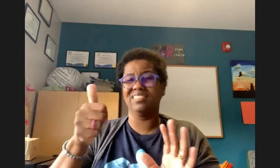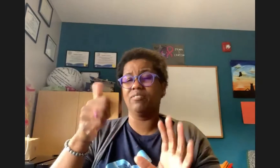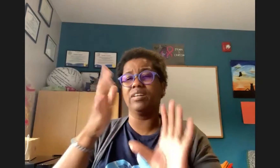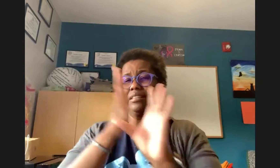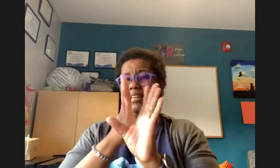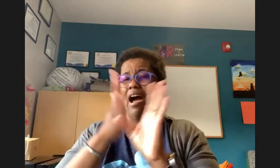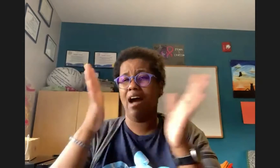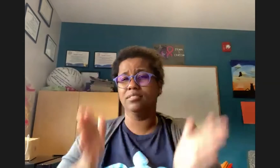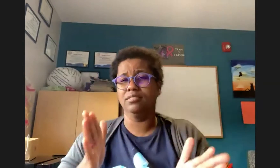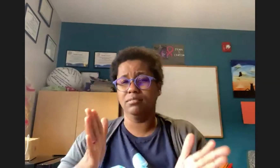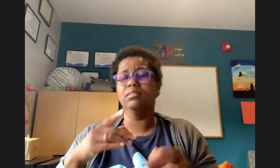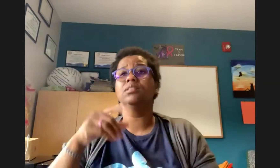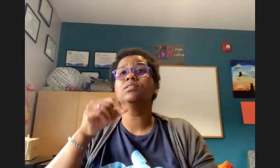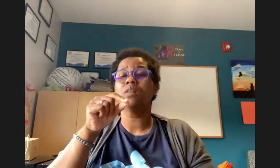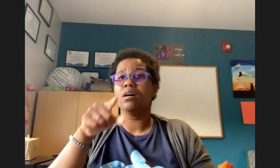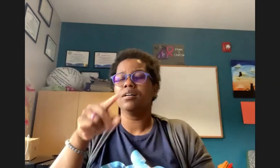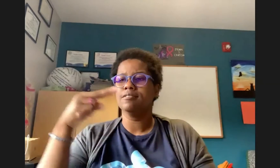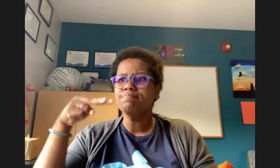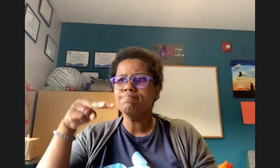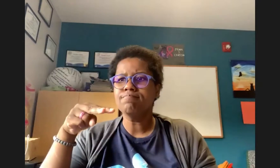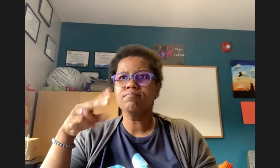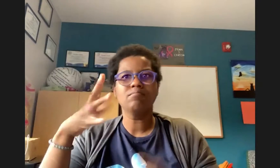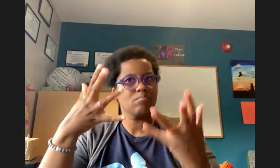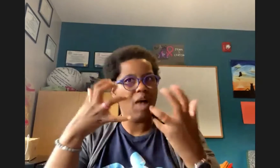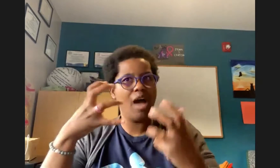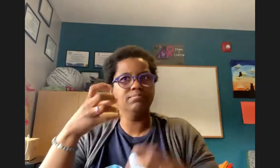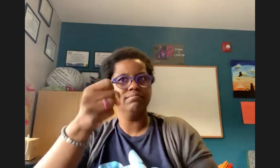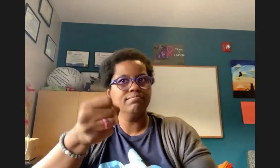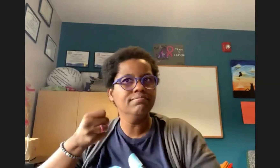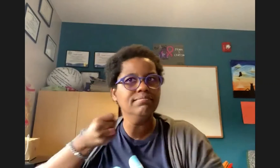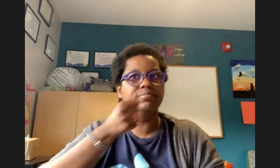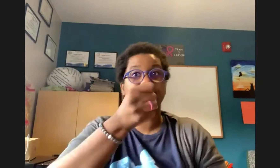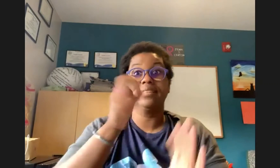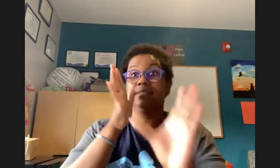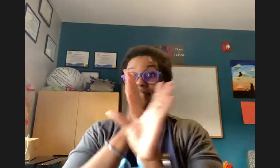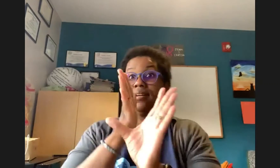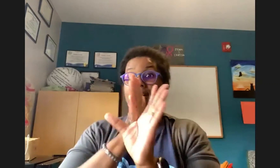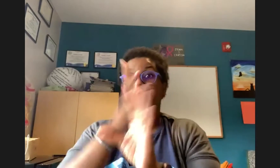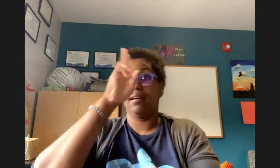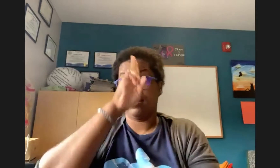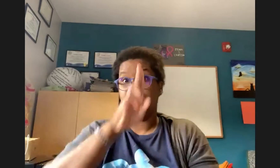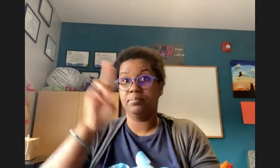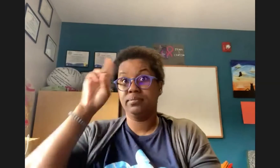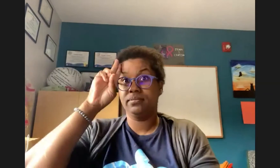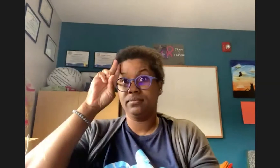One of my previous supervisors, who was a psychologist, said that, "You should work in a psychiatric hospital.